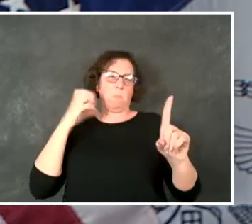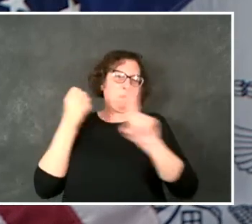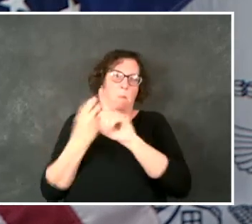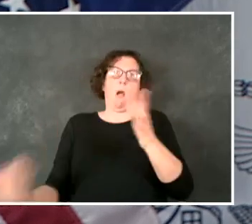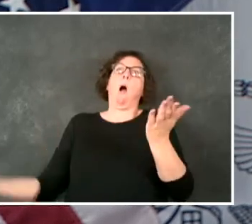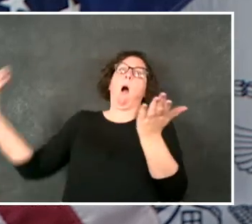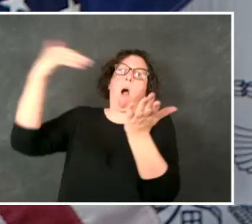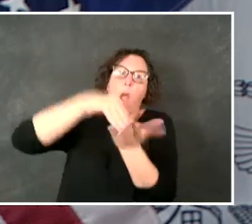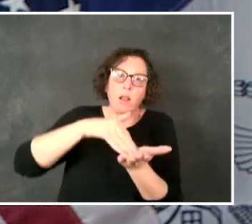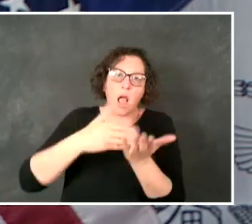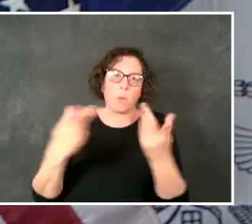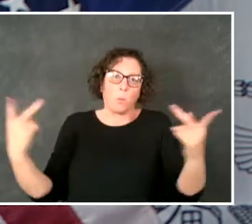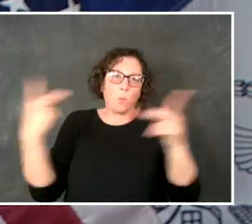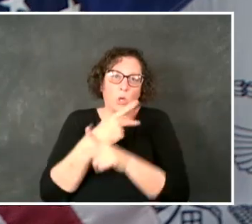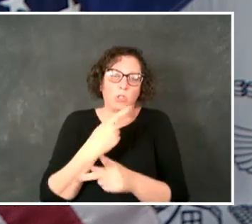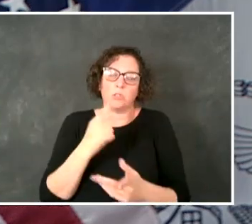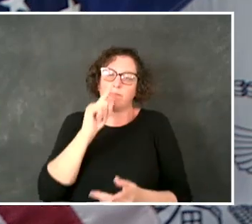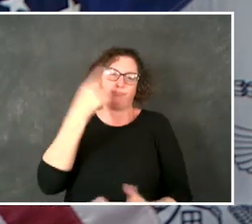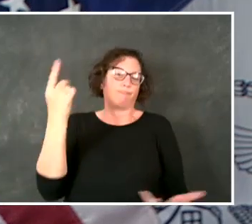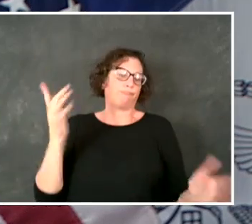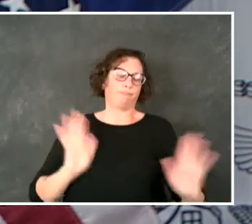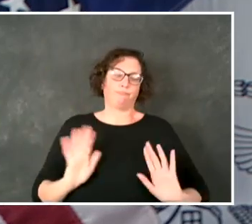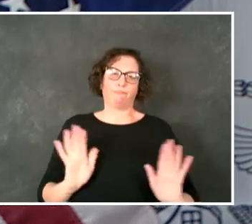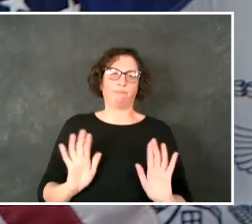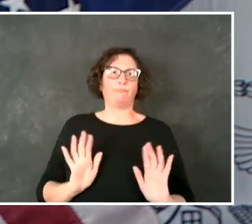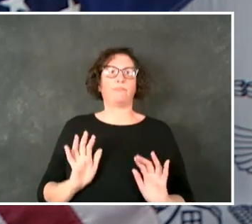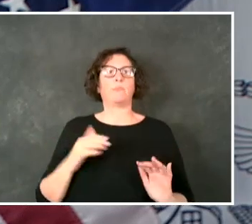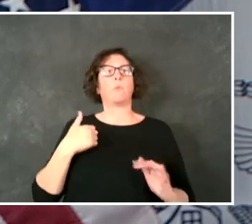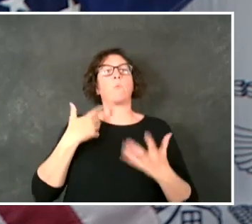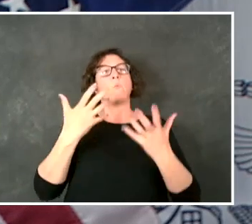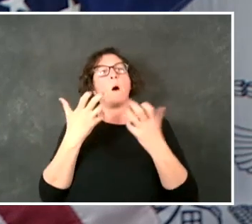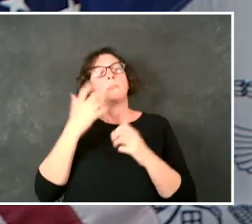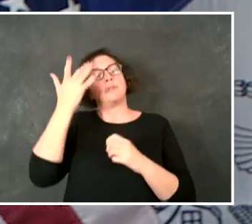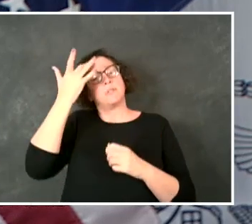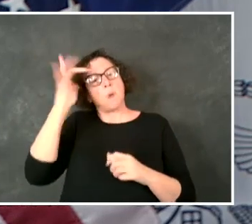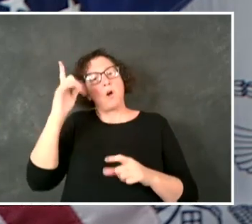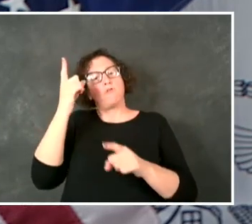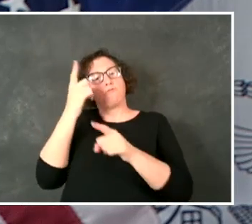MOVE THAT SETS US BACK. WHEN YOU TALK BOAUT WHAT COULD YOU REOPEN